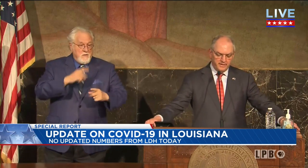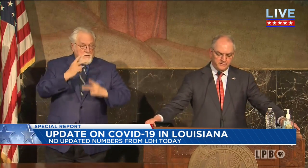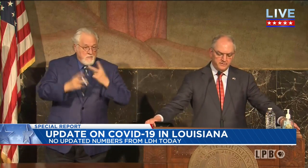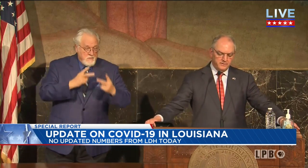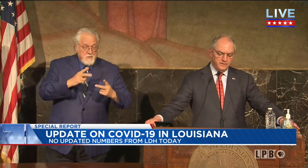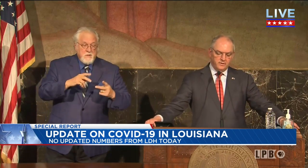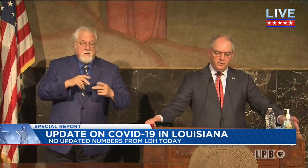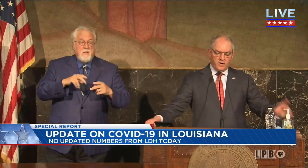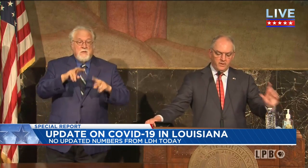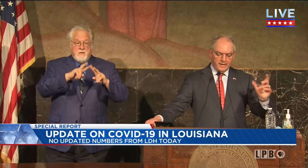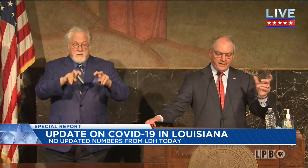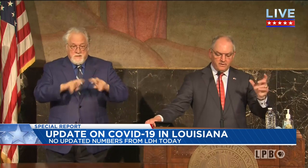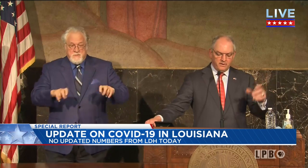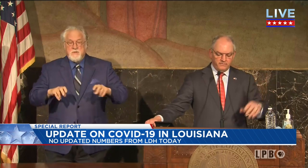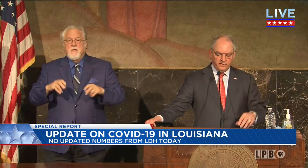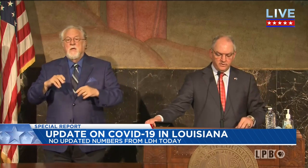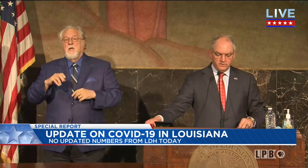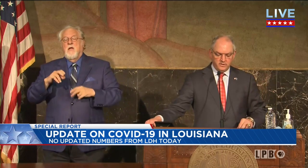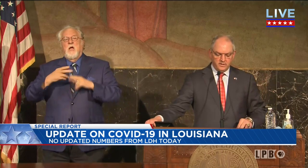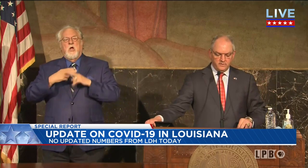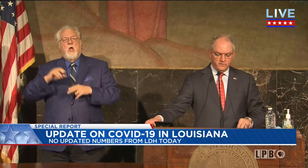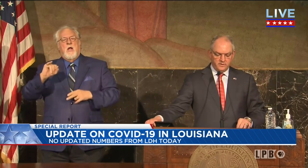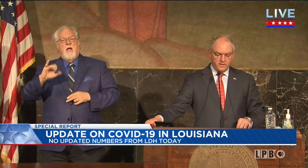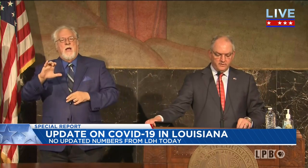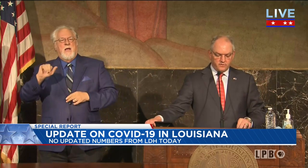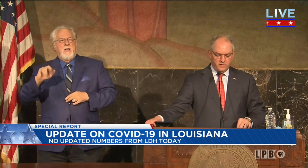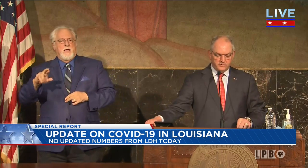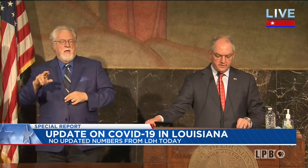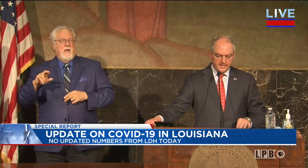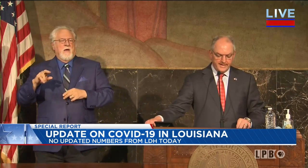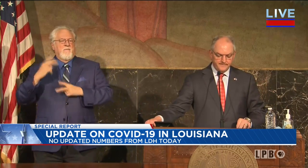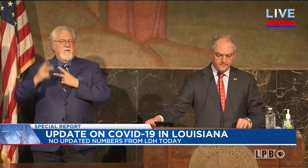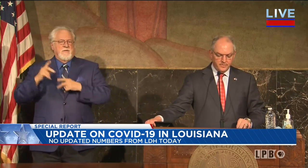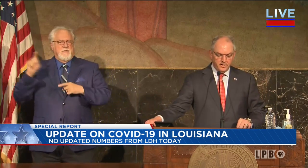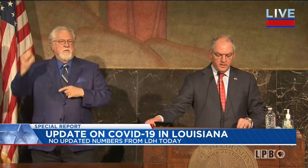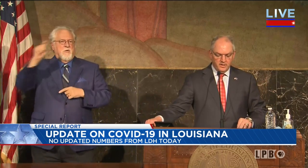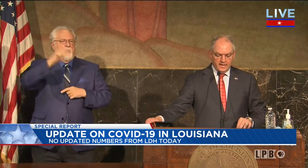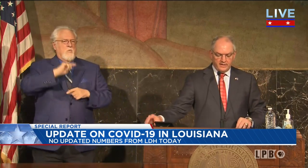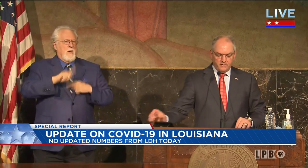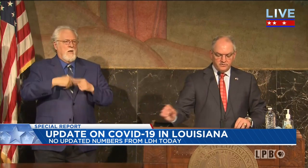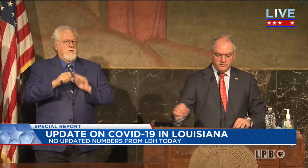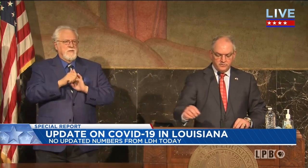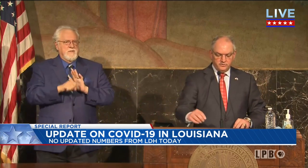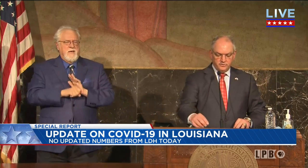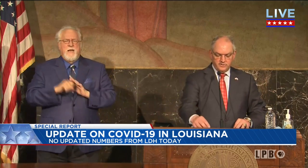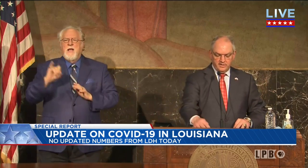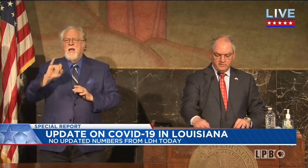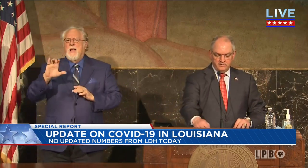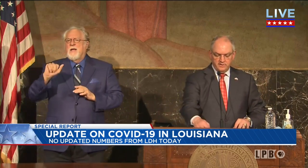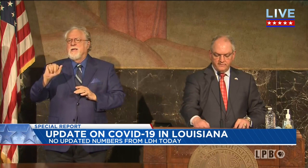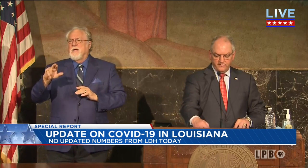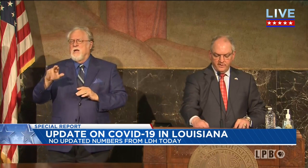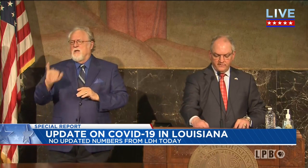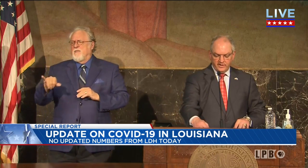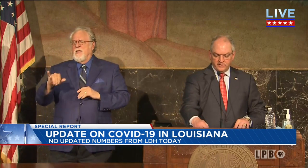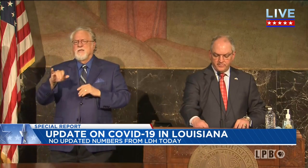ON NURSING HOMES IN PARTICULAR. L.D.H. CONDUCTED 535 ON SITE OR